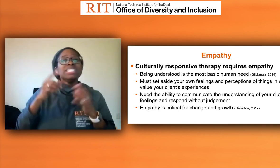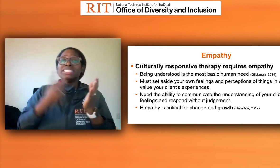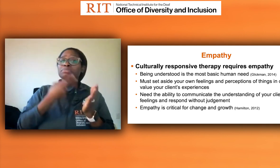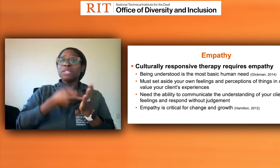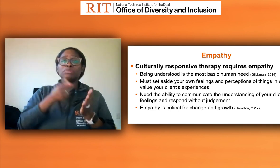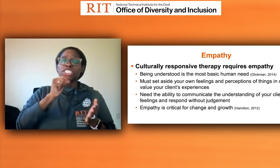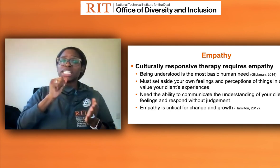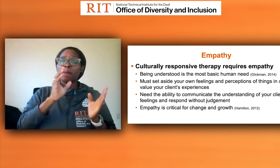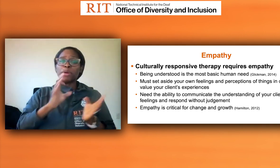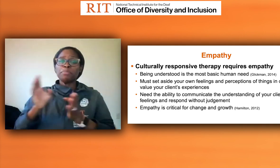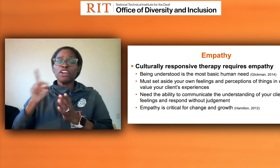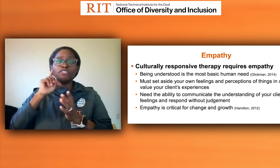Try to be fearless in this work.